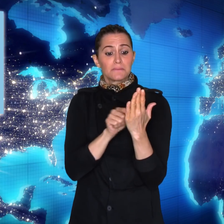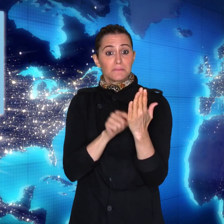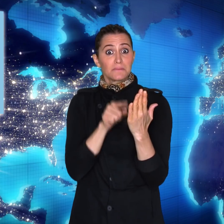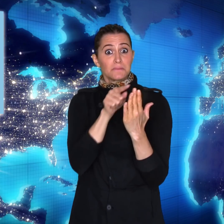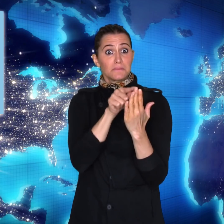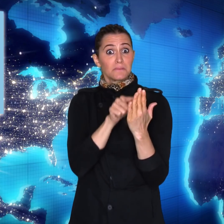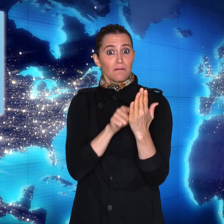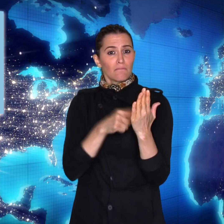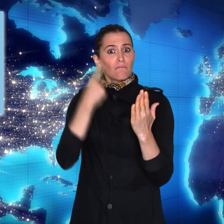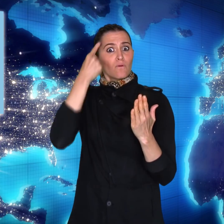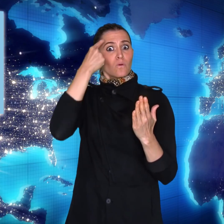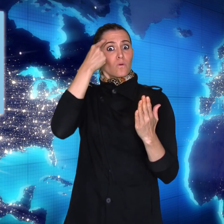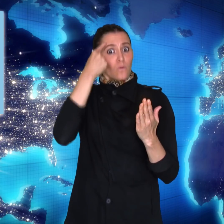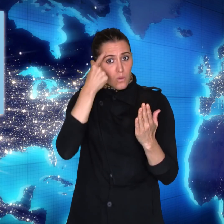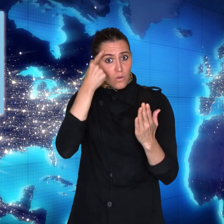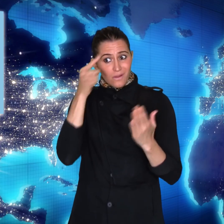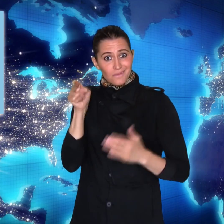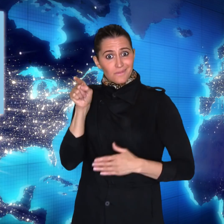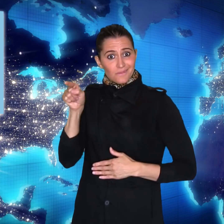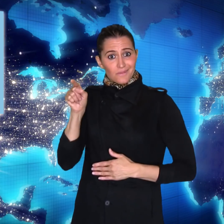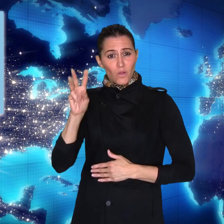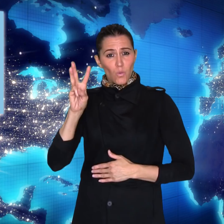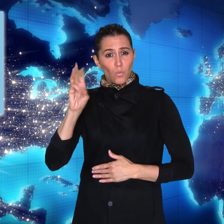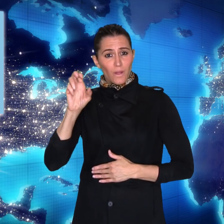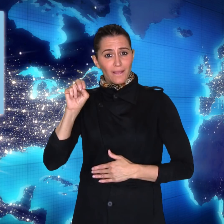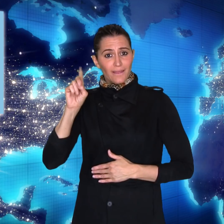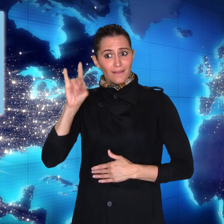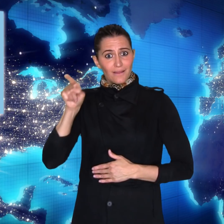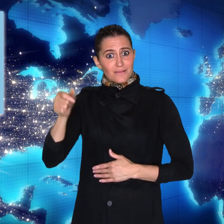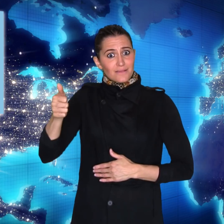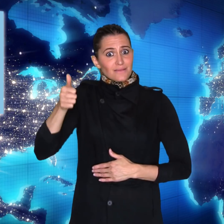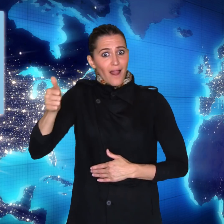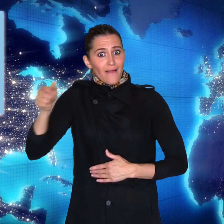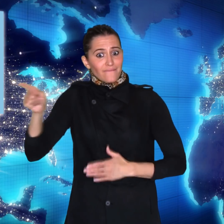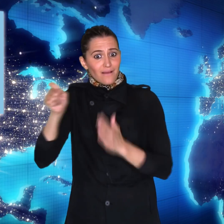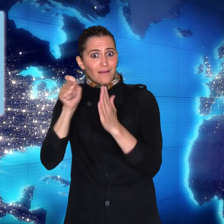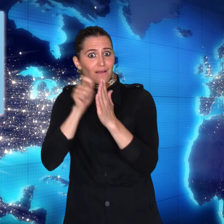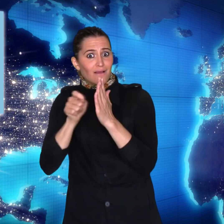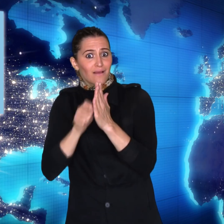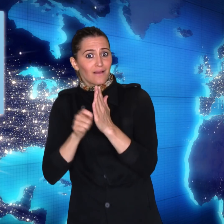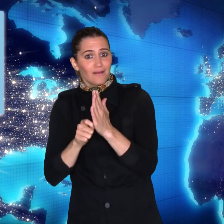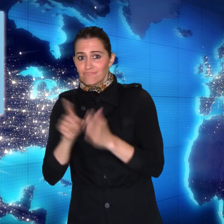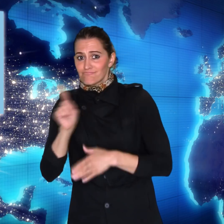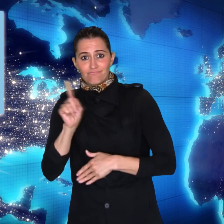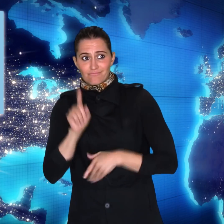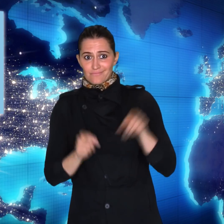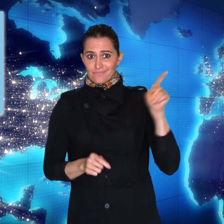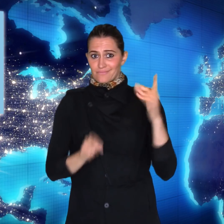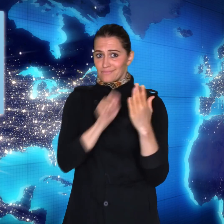She drugged Wendy, placed Wendy with